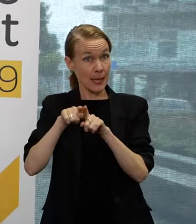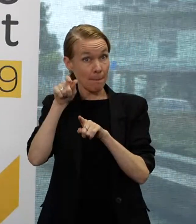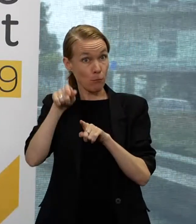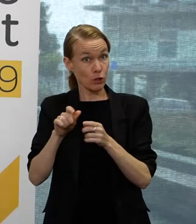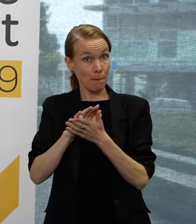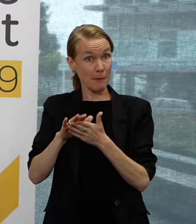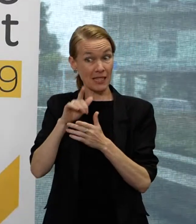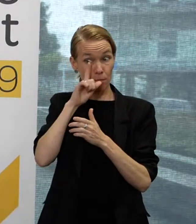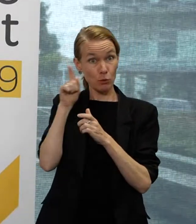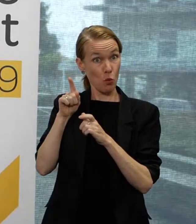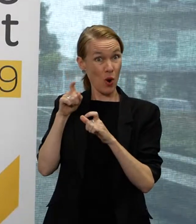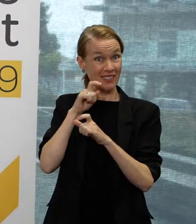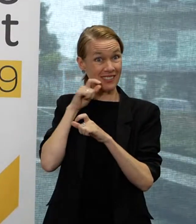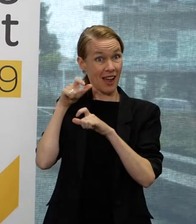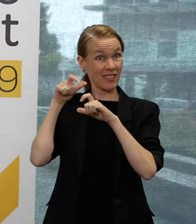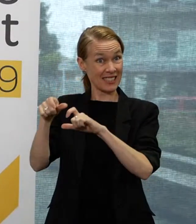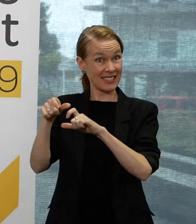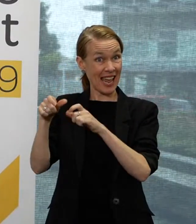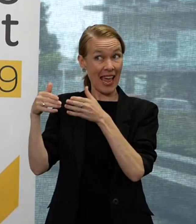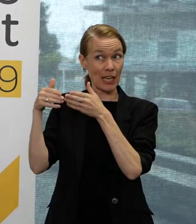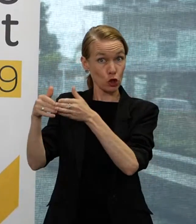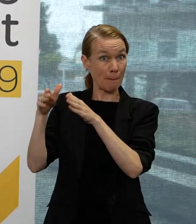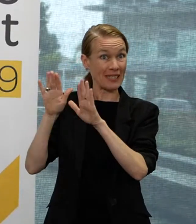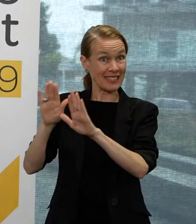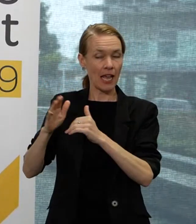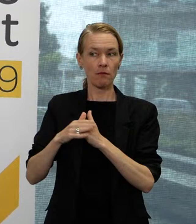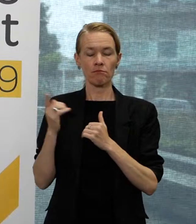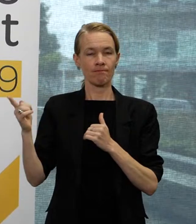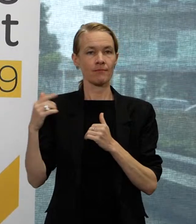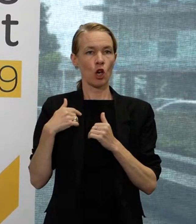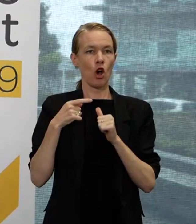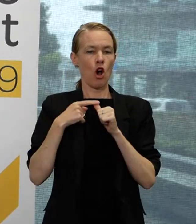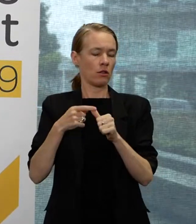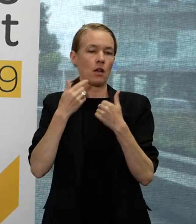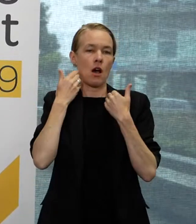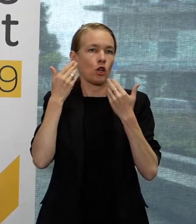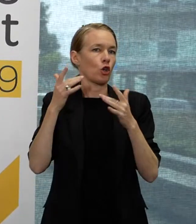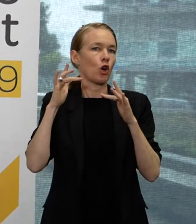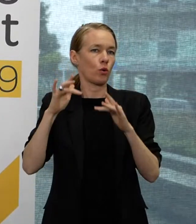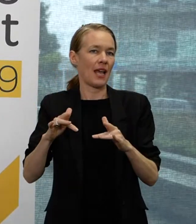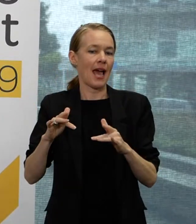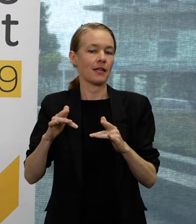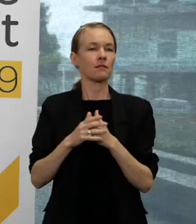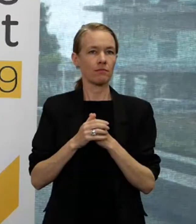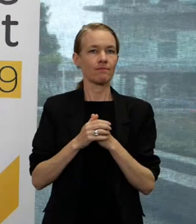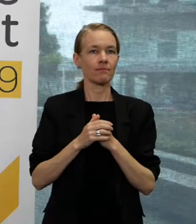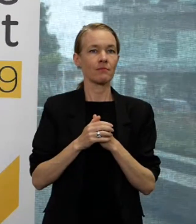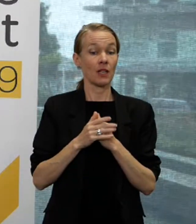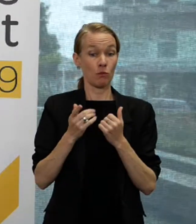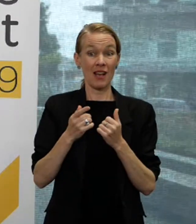I'll leave that to my colleagues at Napier, but as soon as we've got an update on that we'll let you know. To clarify the time frame.